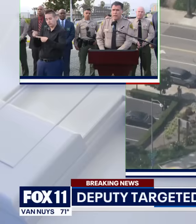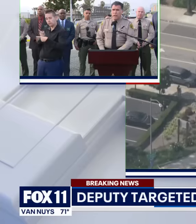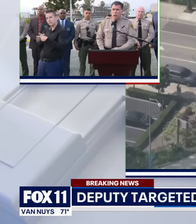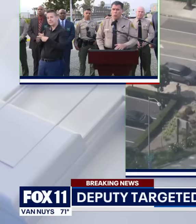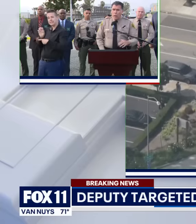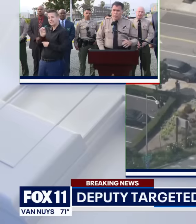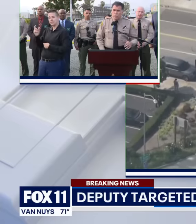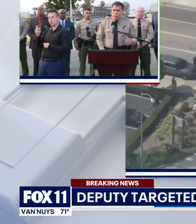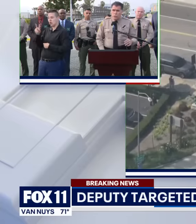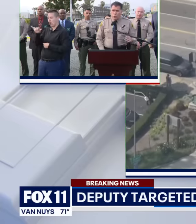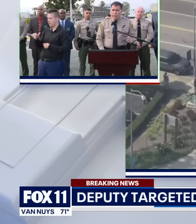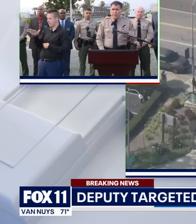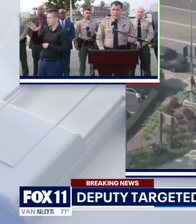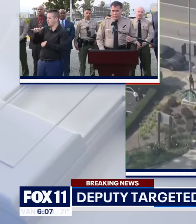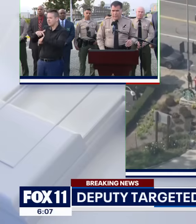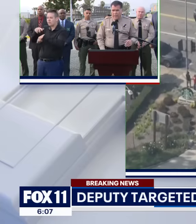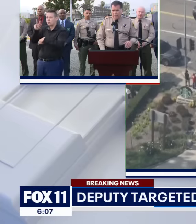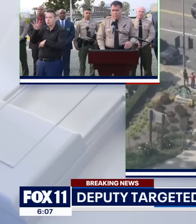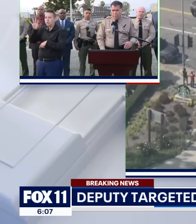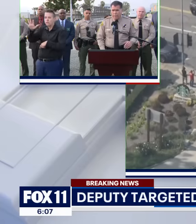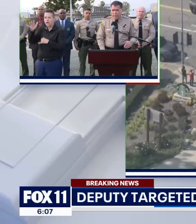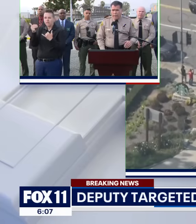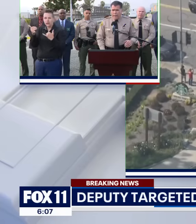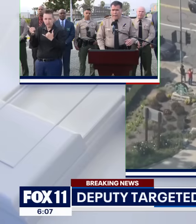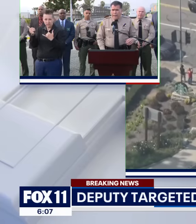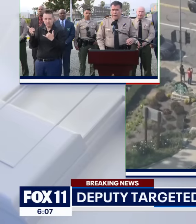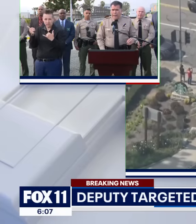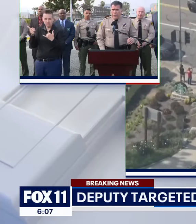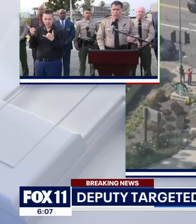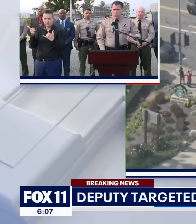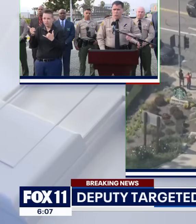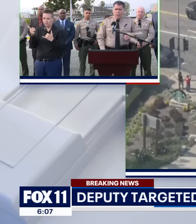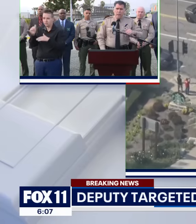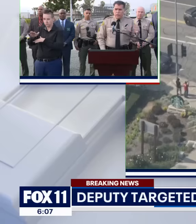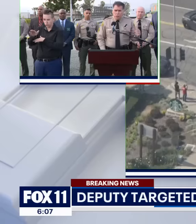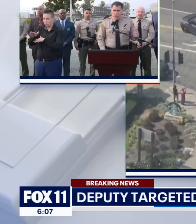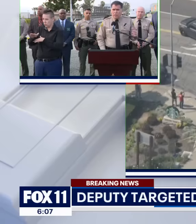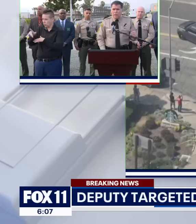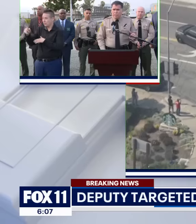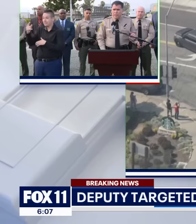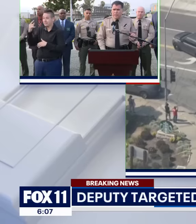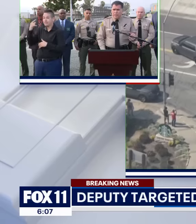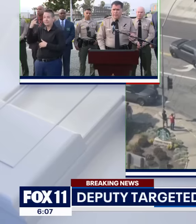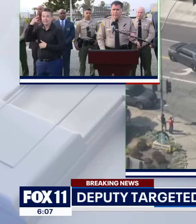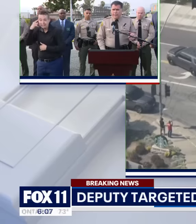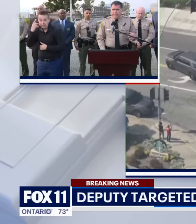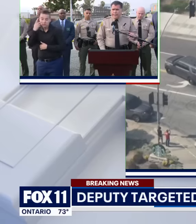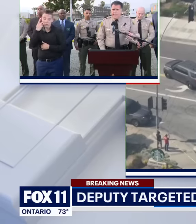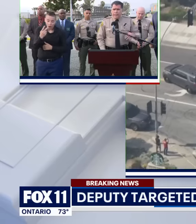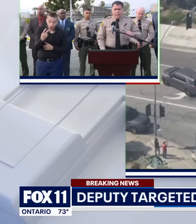seeking the public's assistance to apprehend this suspect. Anyone that was in the area